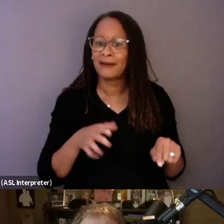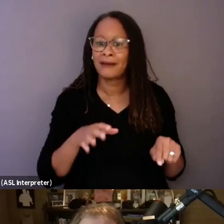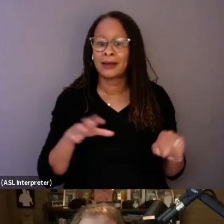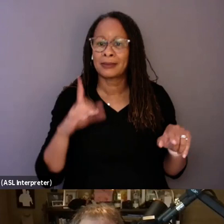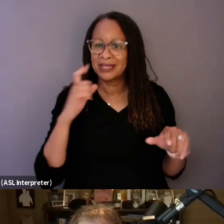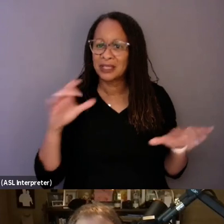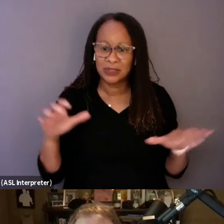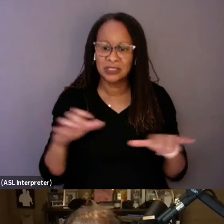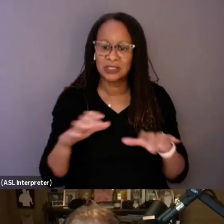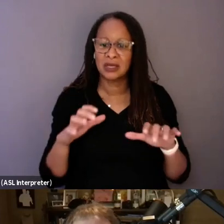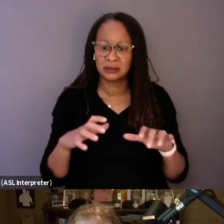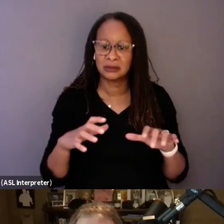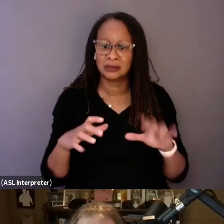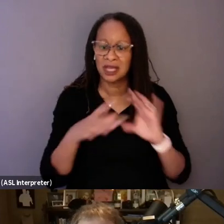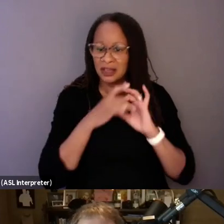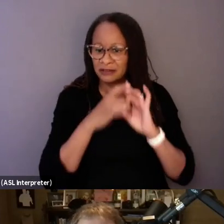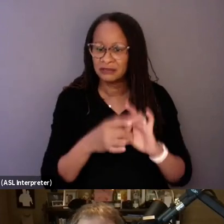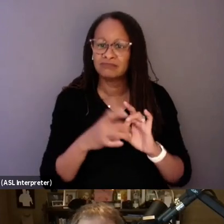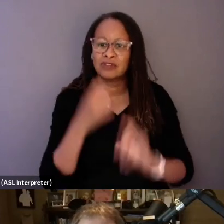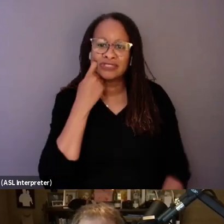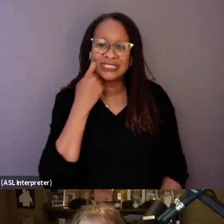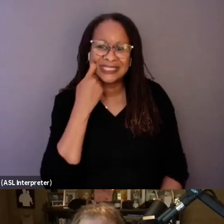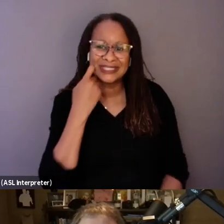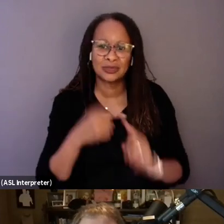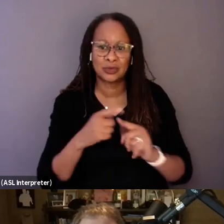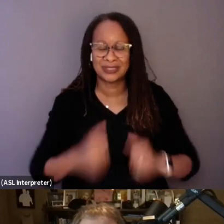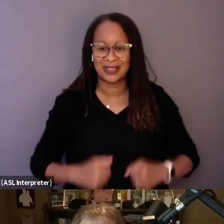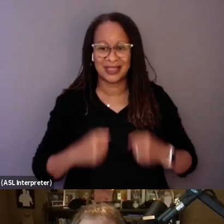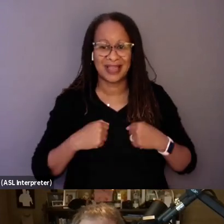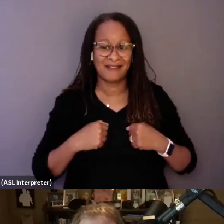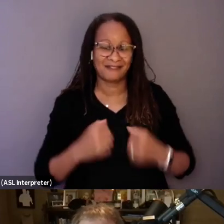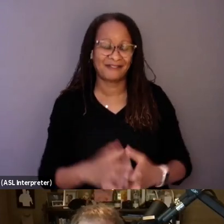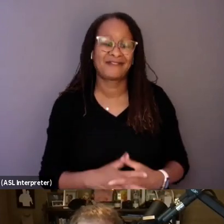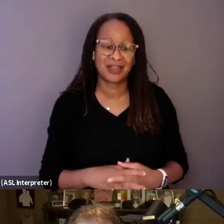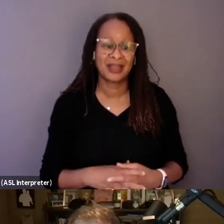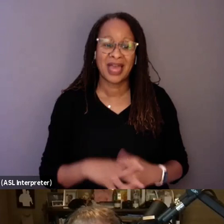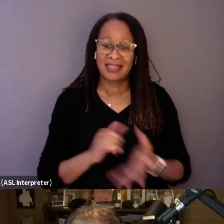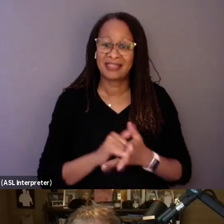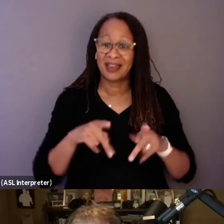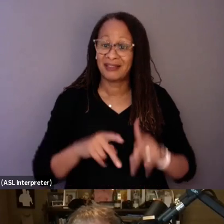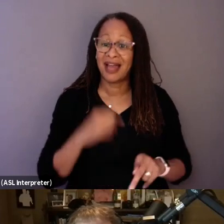in relatively recent to his life and that allowed them all to be immediate,